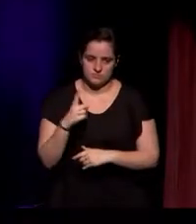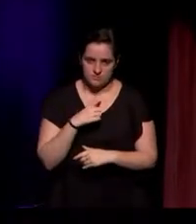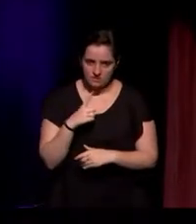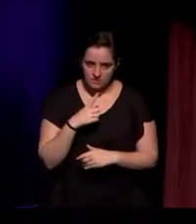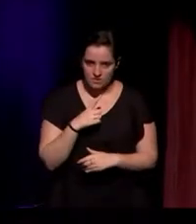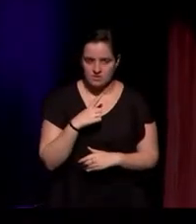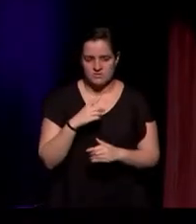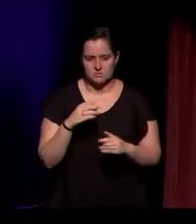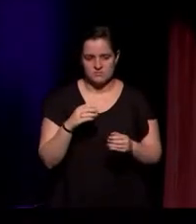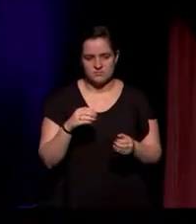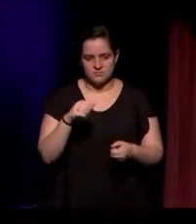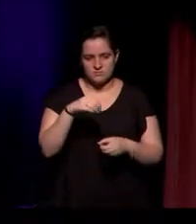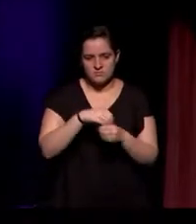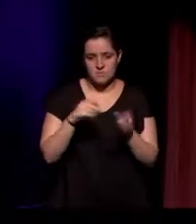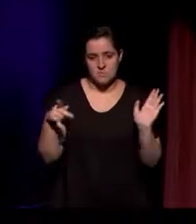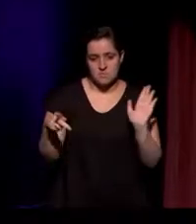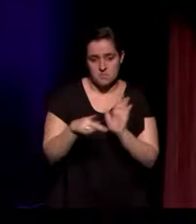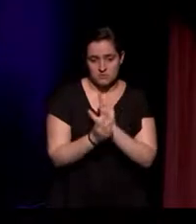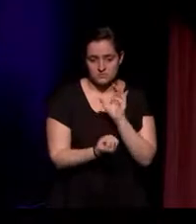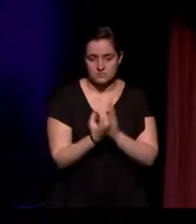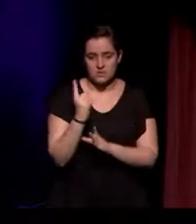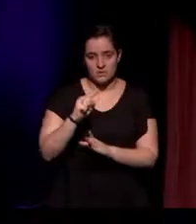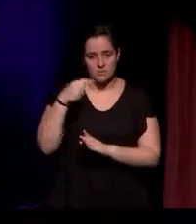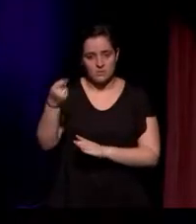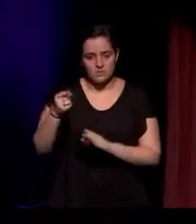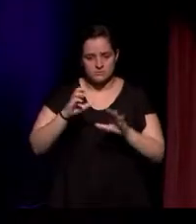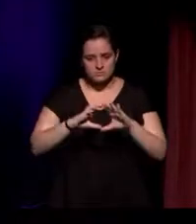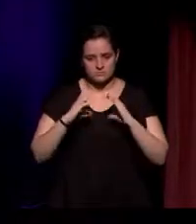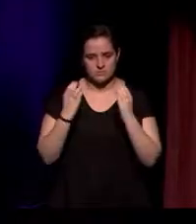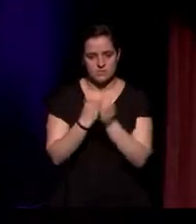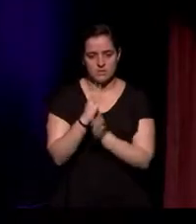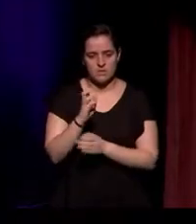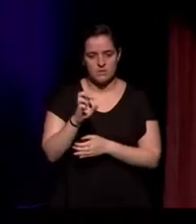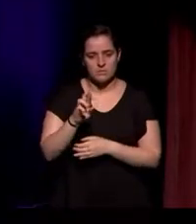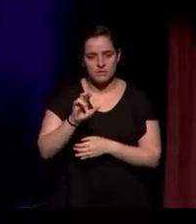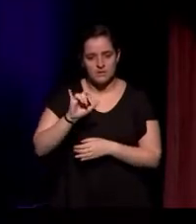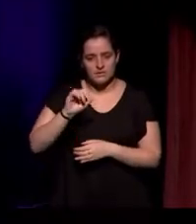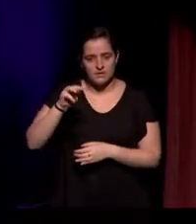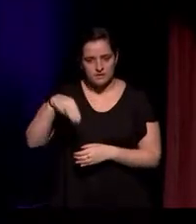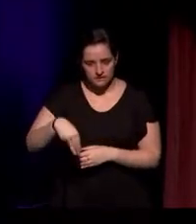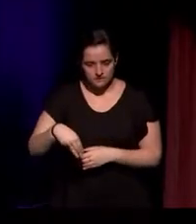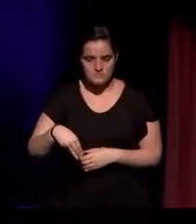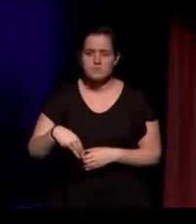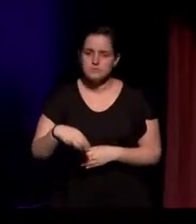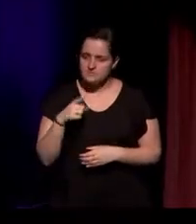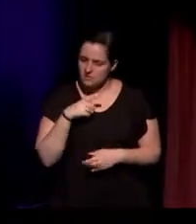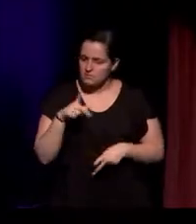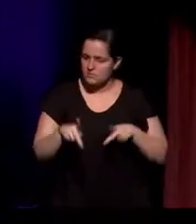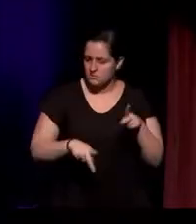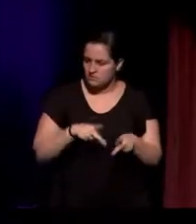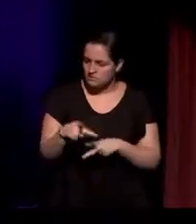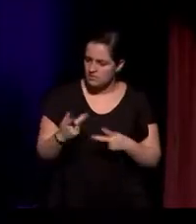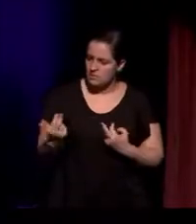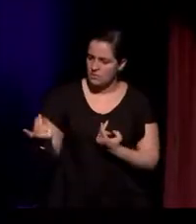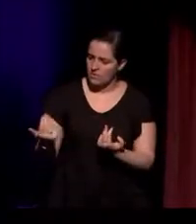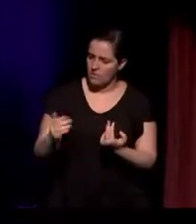of the Berlin Conference, there are populations on our side equal to the populations on the other side,